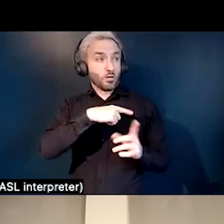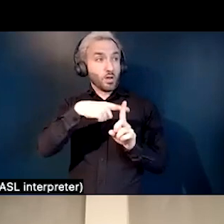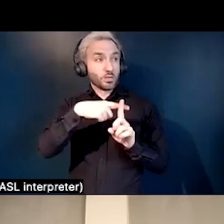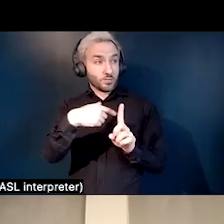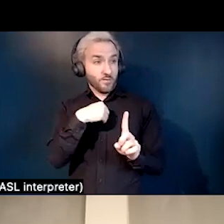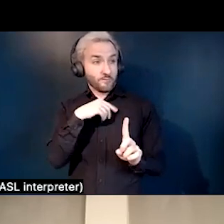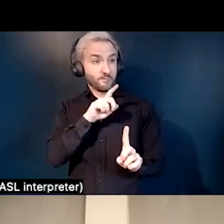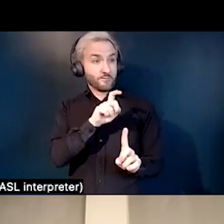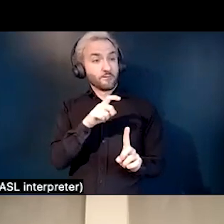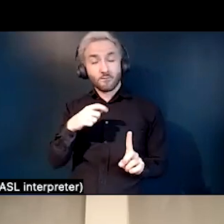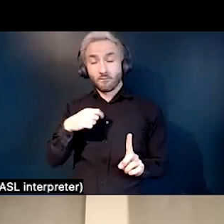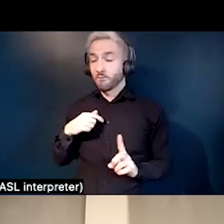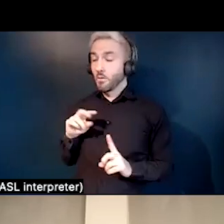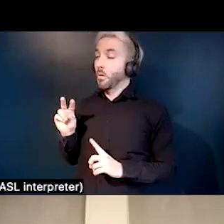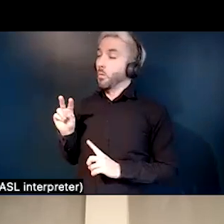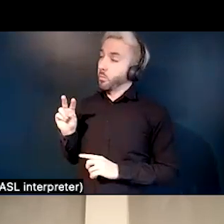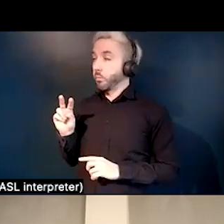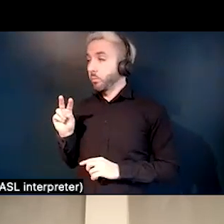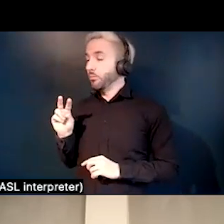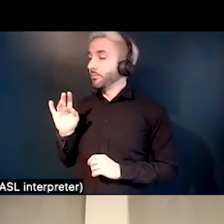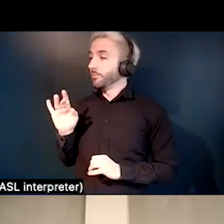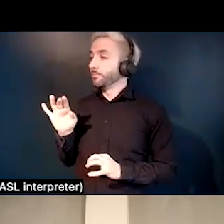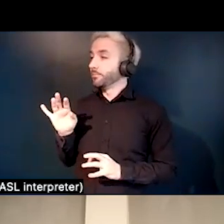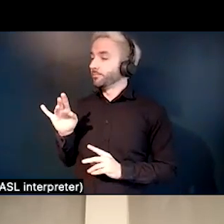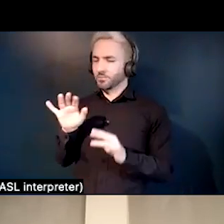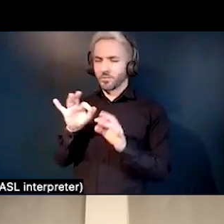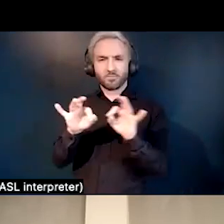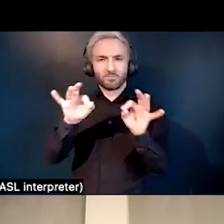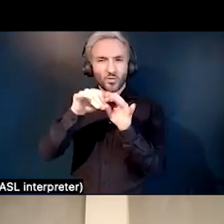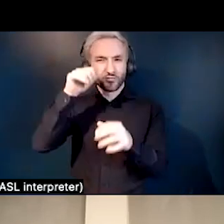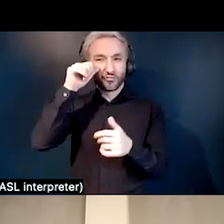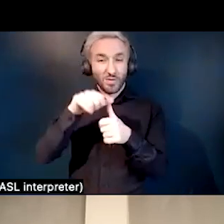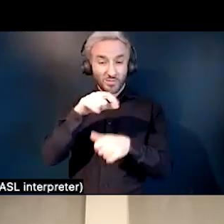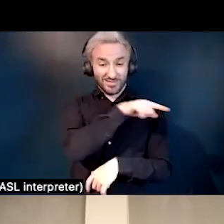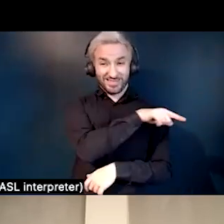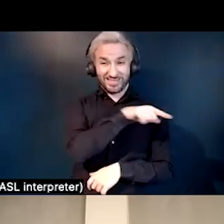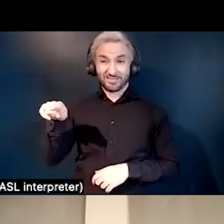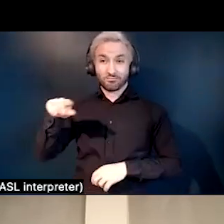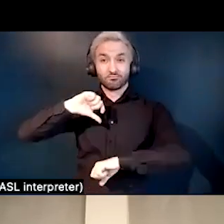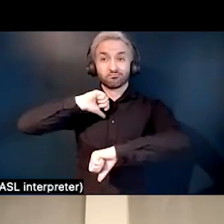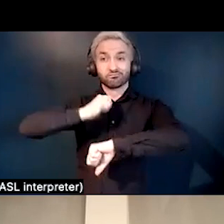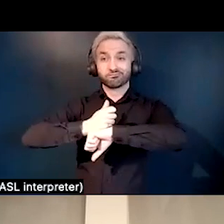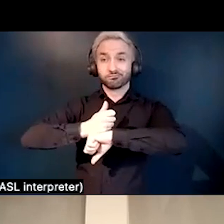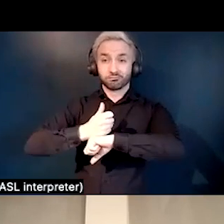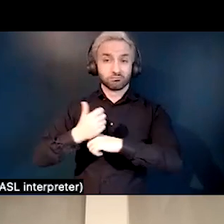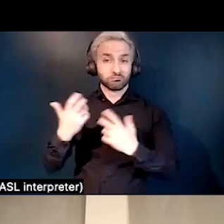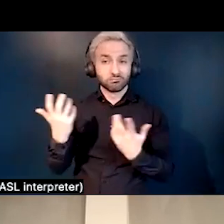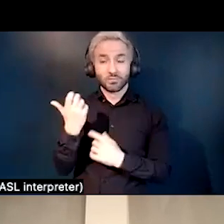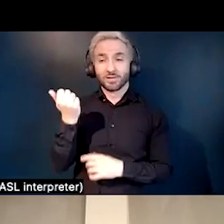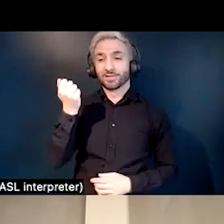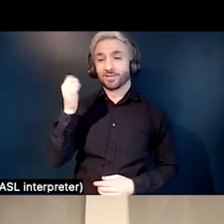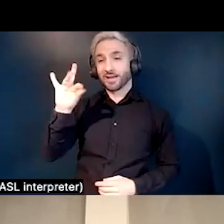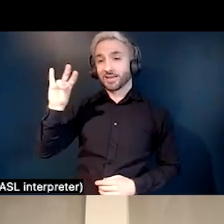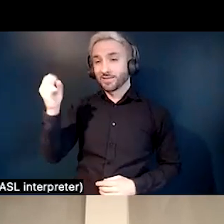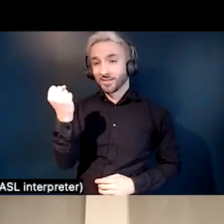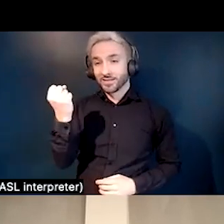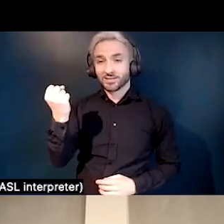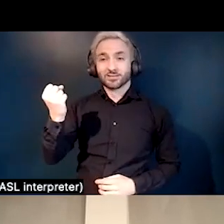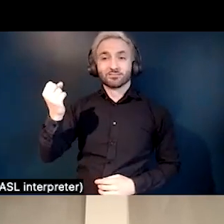it's important to note that it was built in the 1970s and 1980s in an era of physical products,